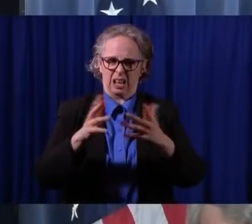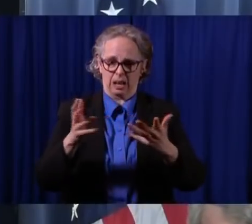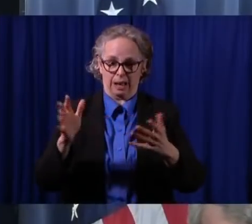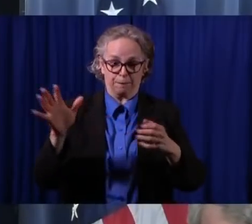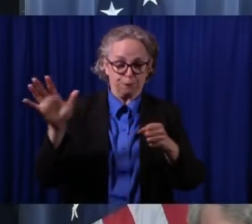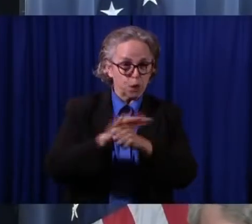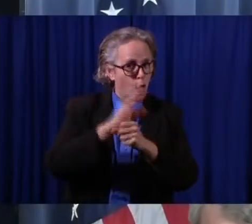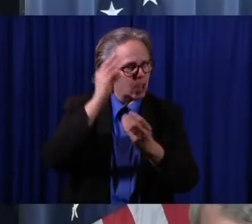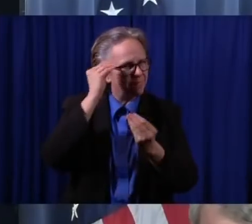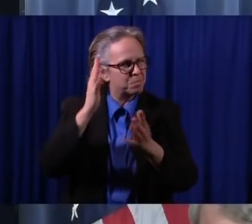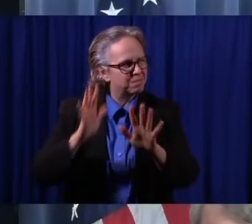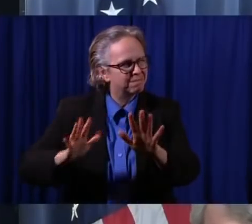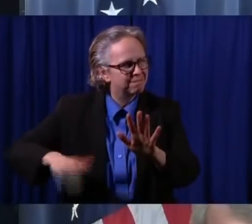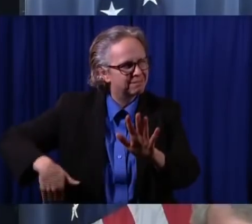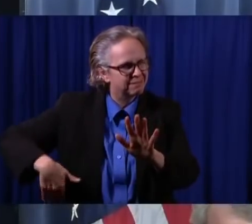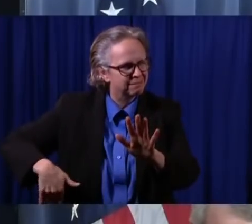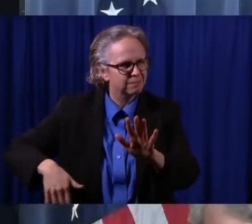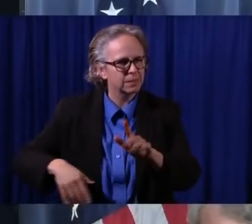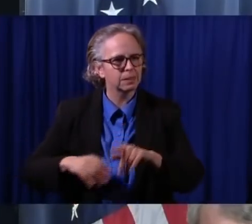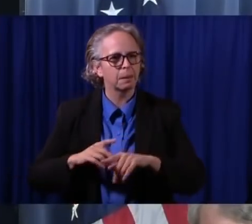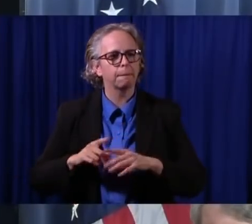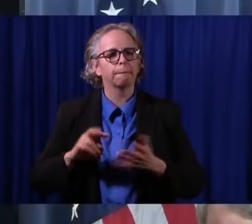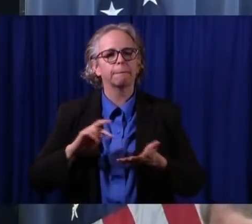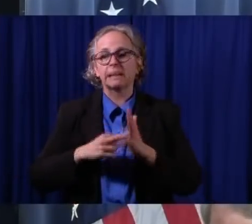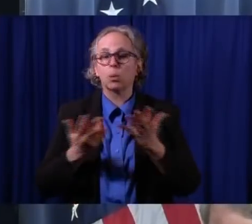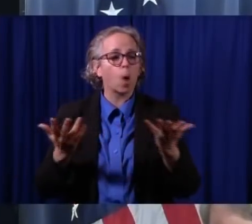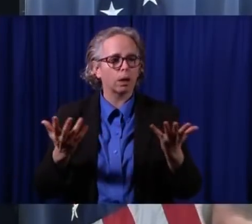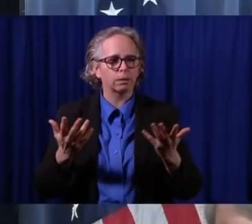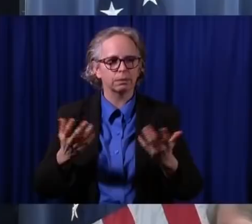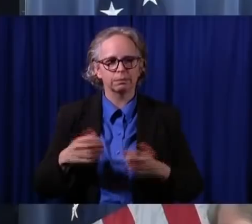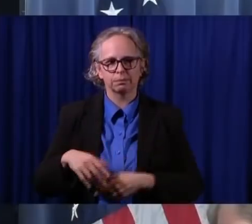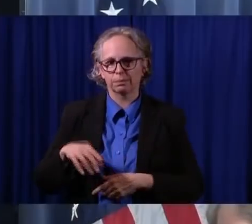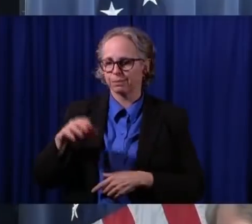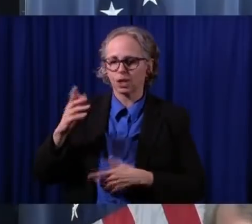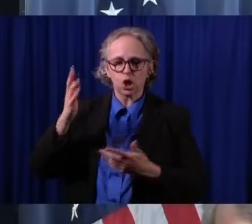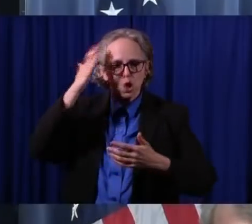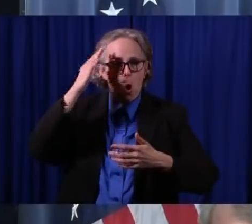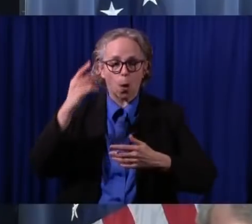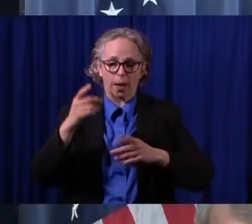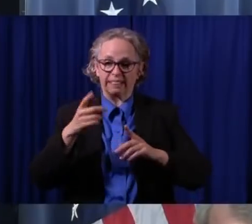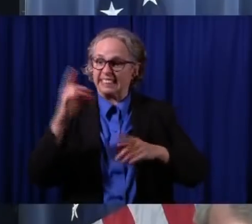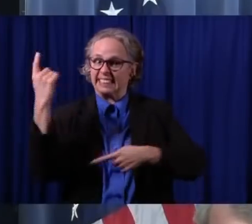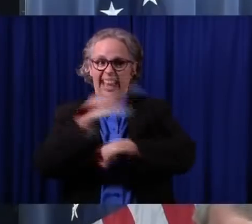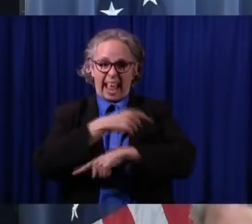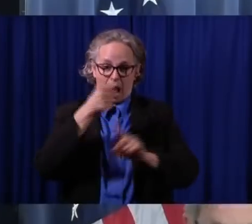YOU CAN SEE ON THIS EXAMPLE THE CASES HAVE BEEN ON THE RISE FOR THE PAST SEVERAL WEEKS. SOME OF THE LATTER DAYS ARE MARKED INCOMPLETE, AS I SAID,